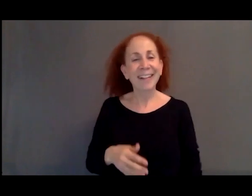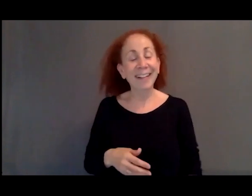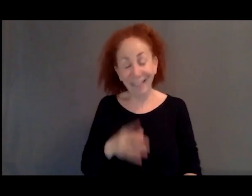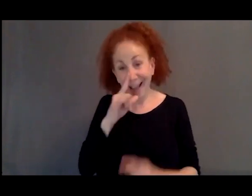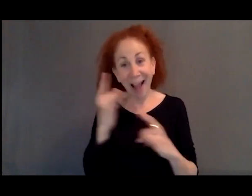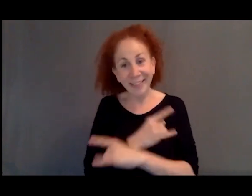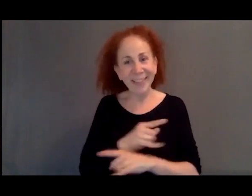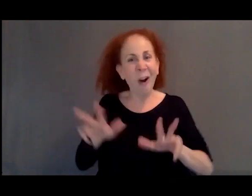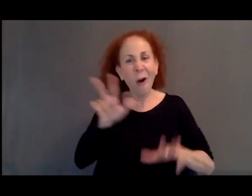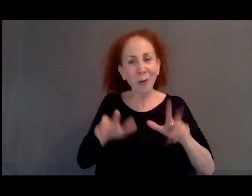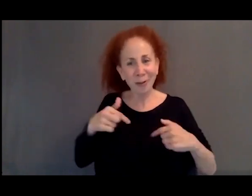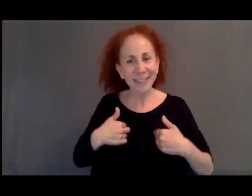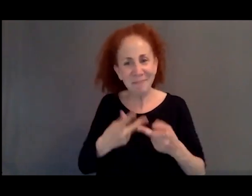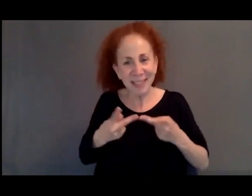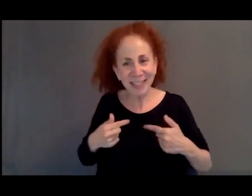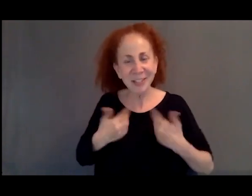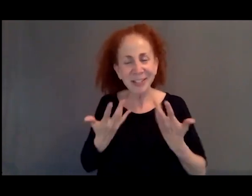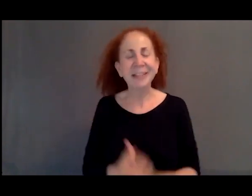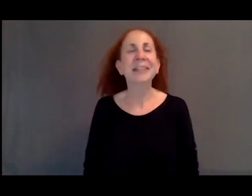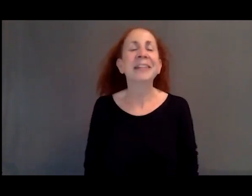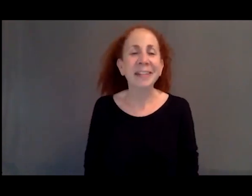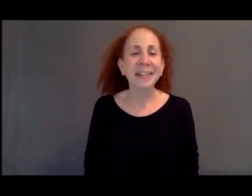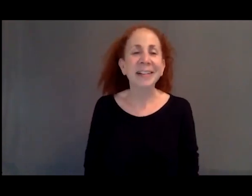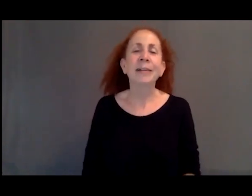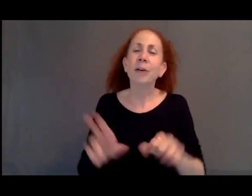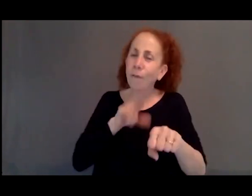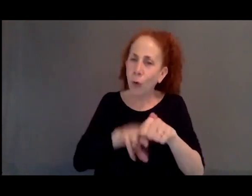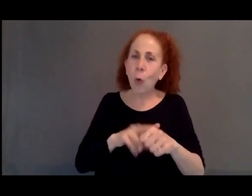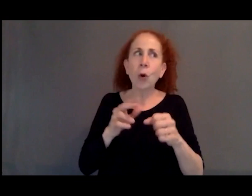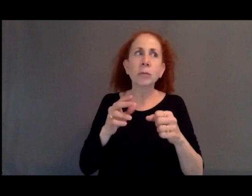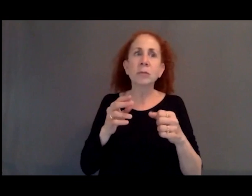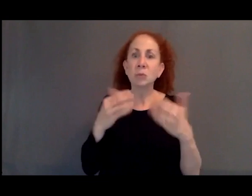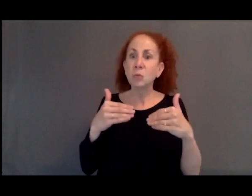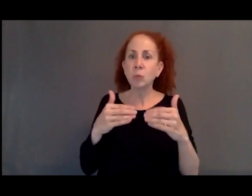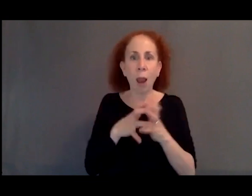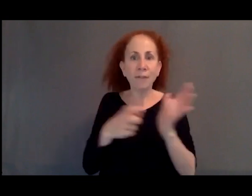So it's an awkward position to be in. And of course, there's a lot of demand for what you're saying.